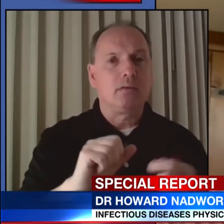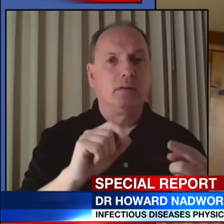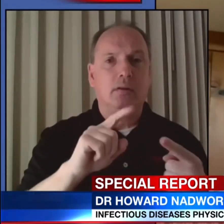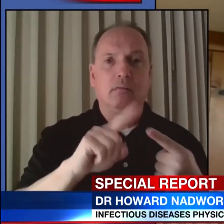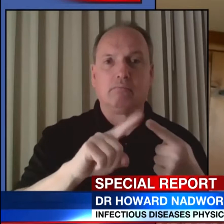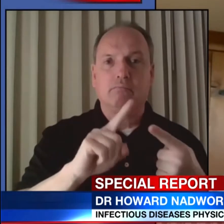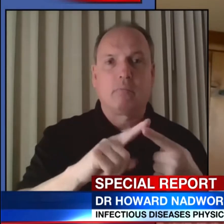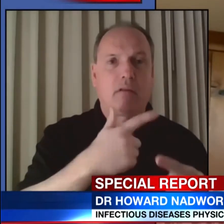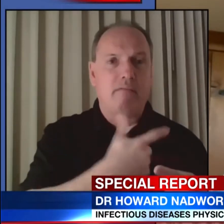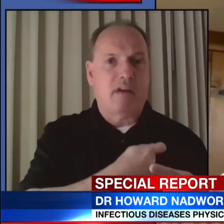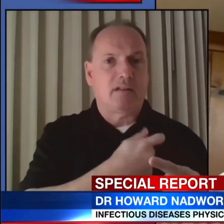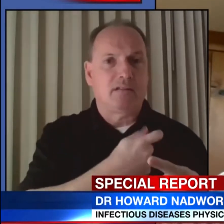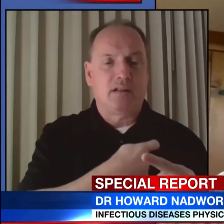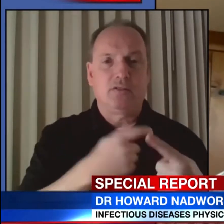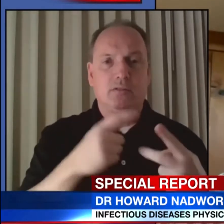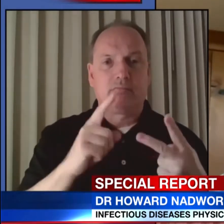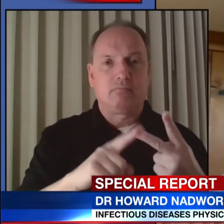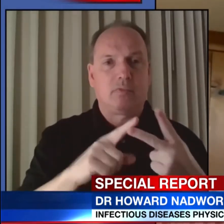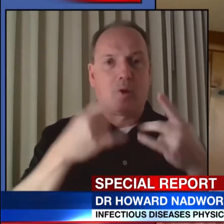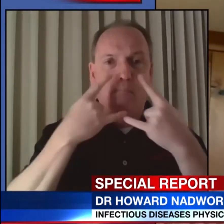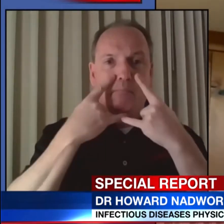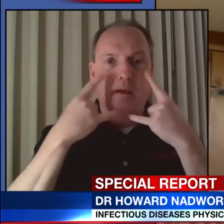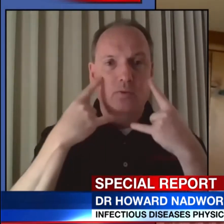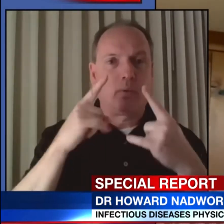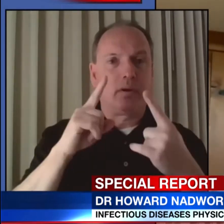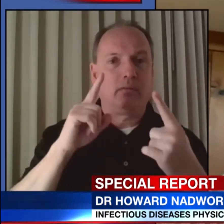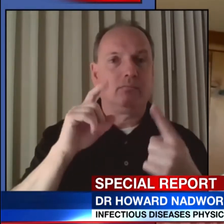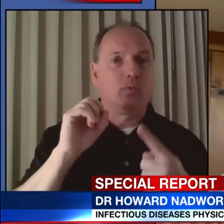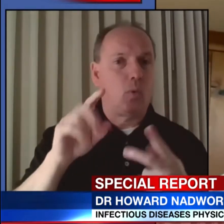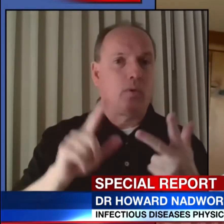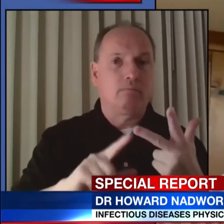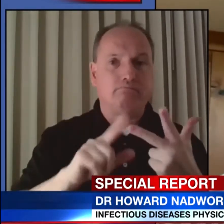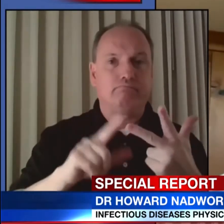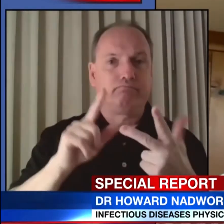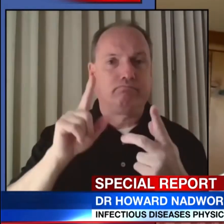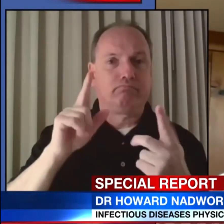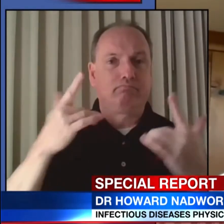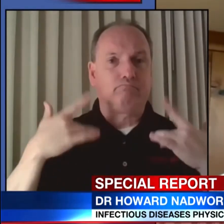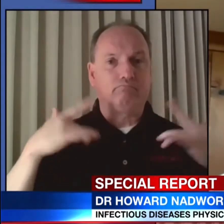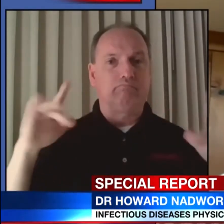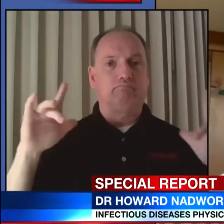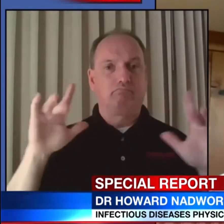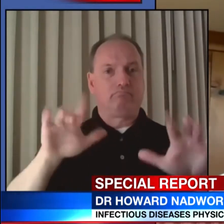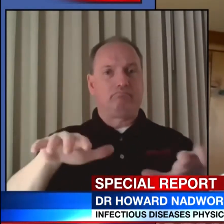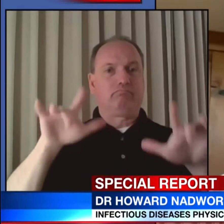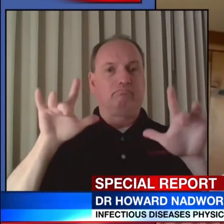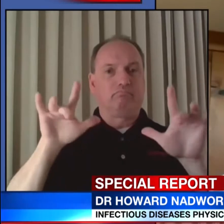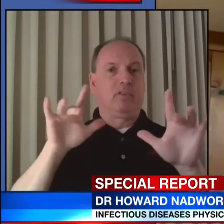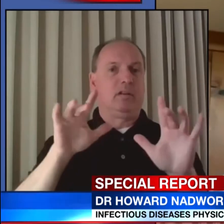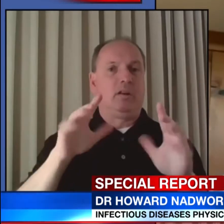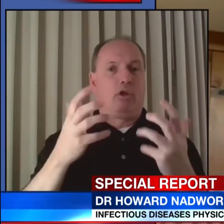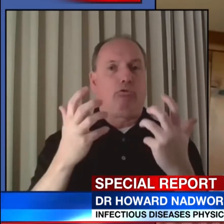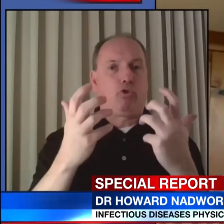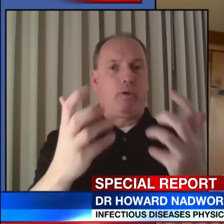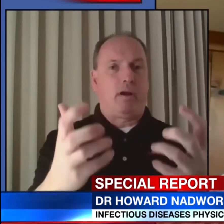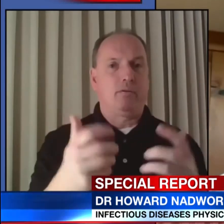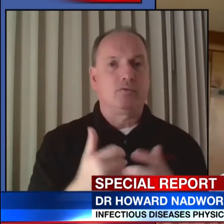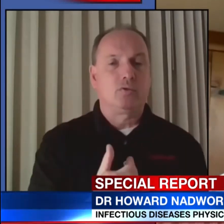GOING DOWN, WE SHOULD BE PROUD OF THE WORK THAT HAS BEEN DONE WHETHER IT IS